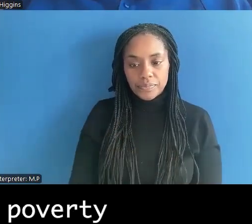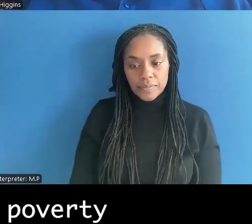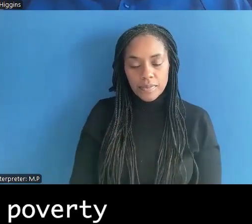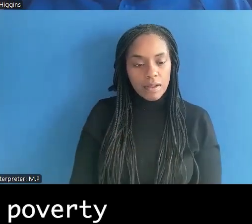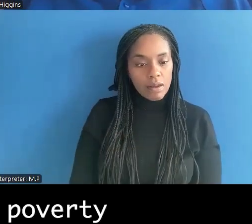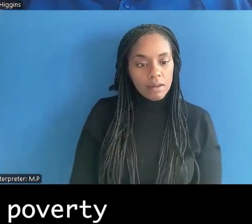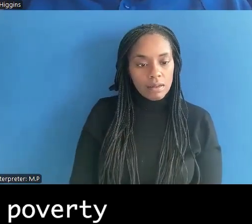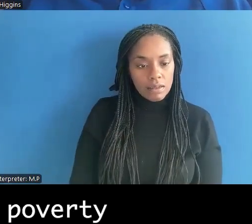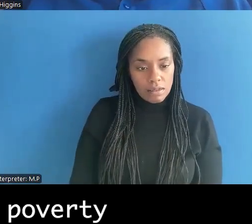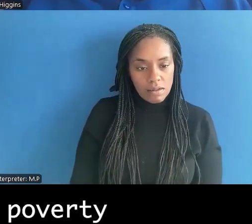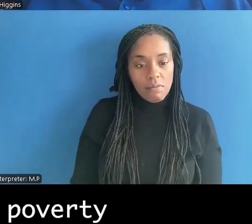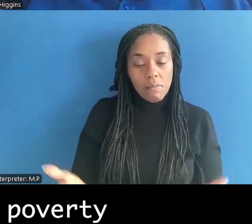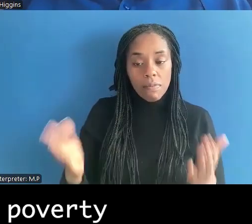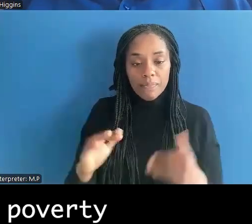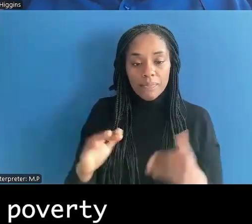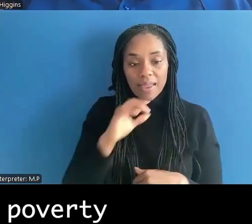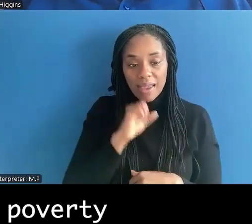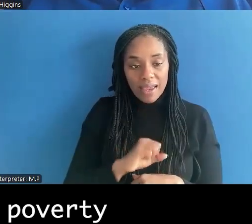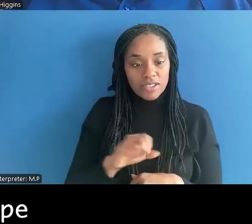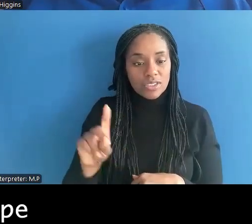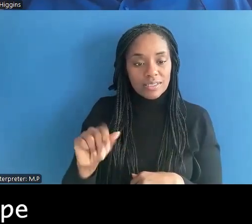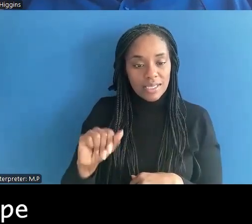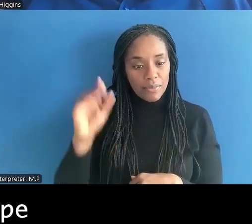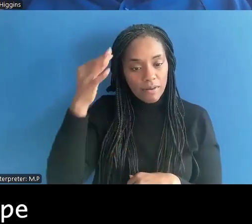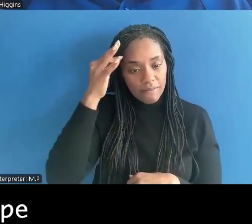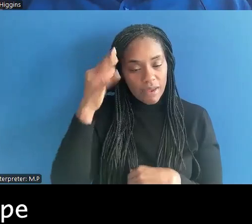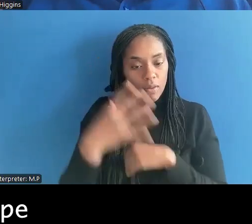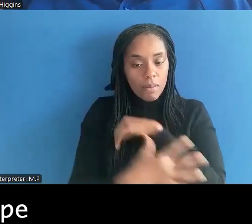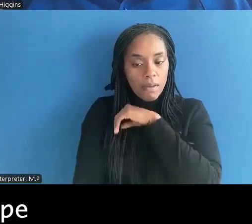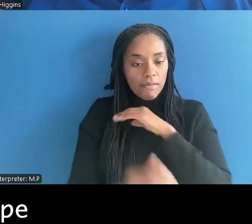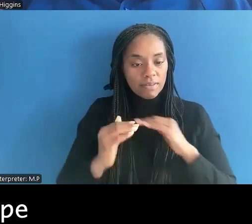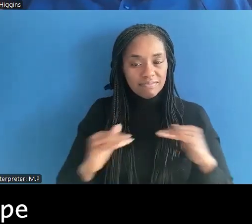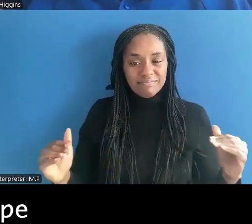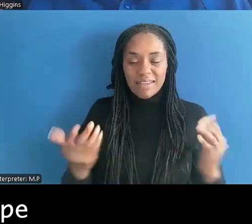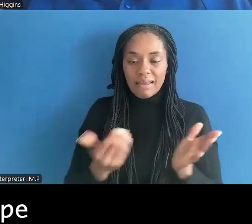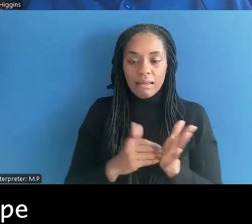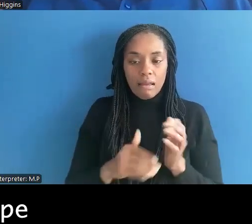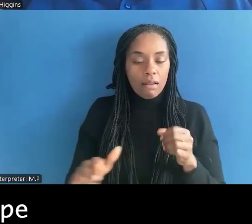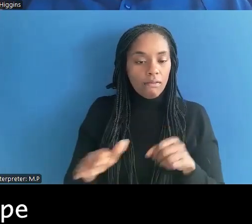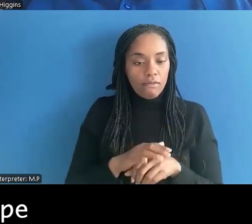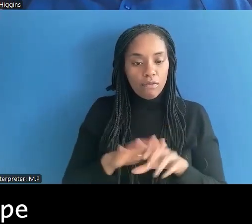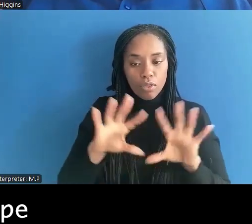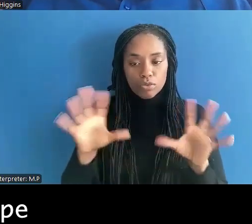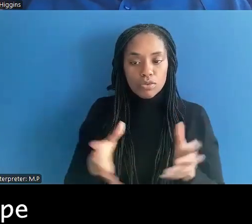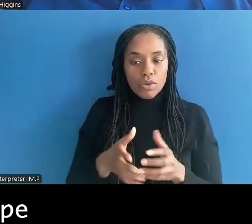There's Age and Disabled Federal Poverty Level program. And again, this is full scope Medi-Cal, based on income and resources.